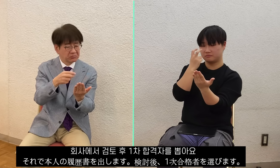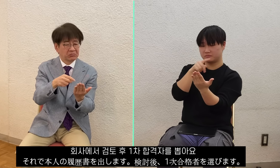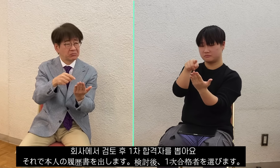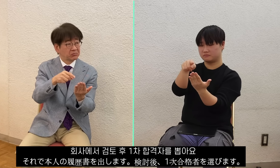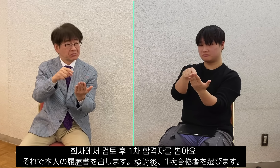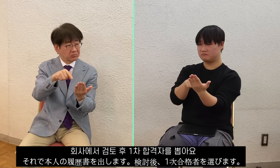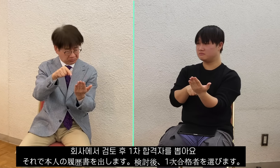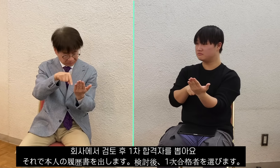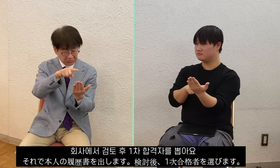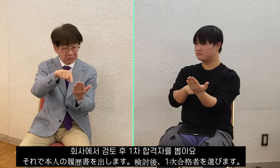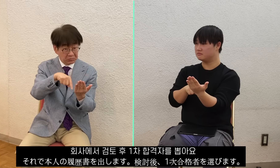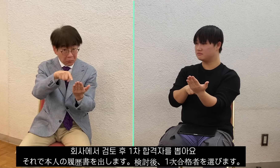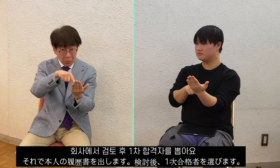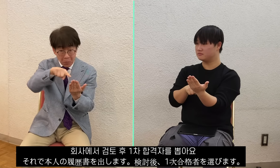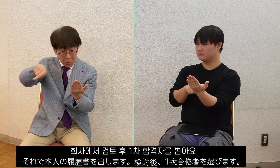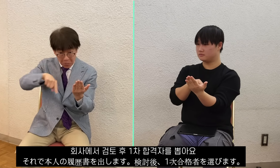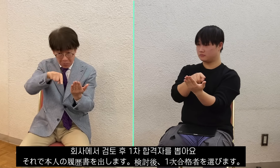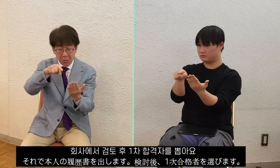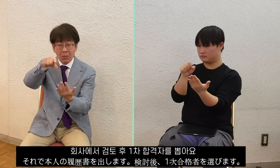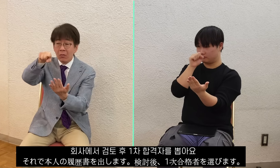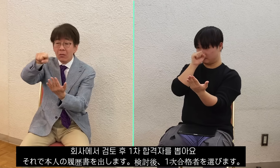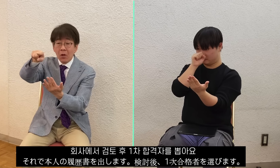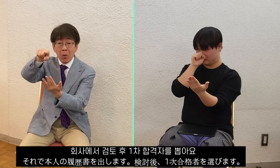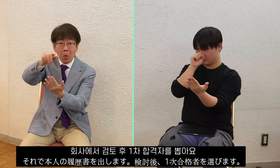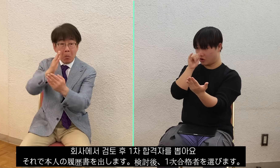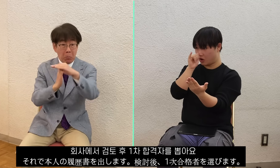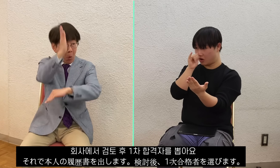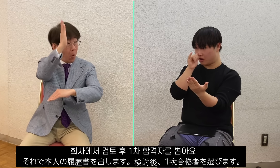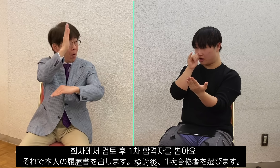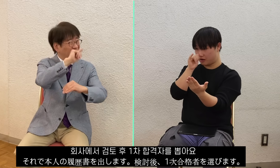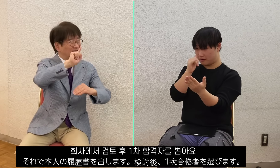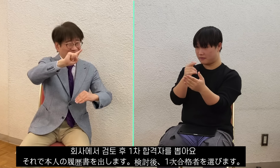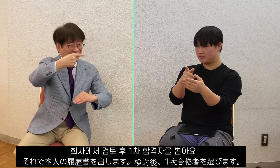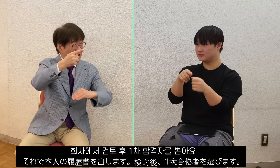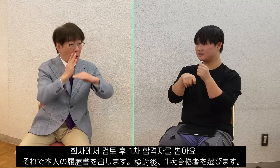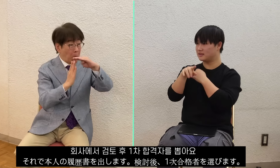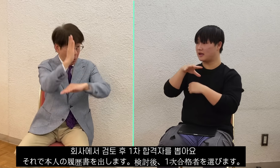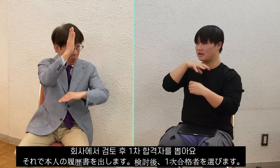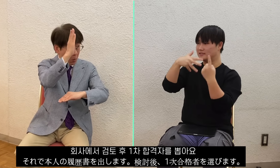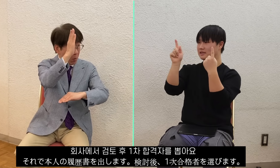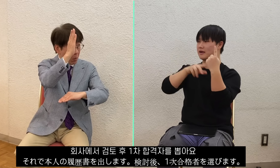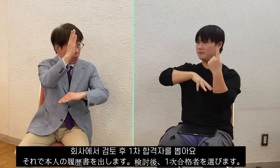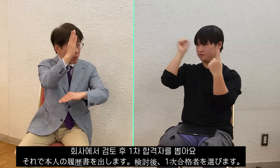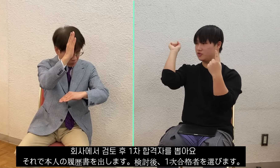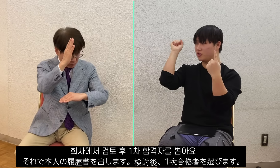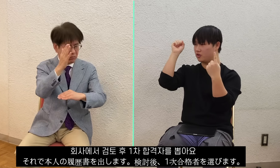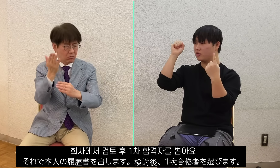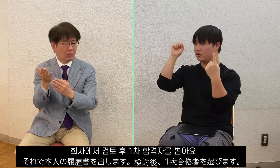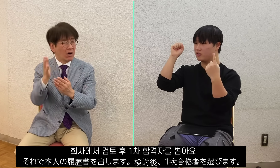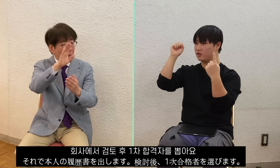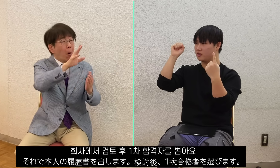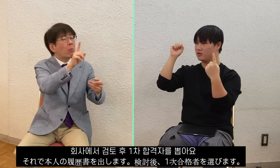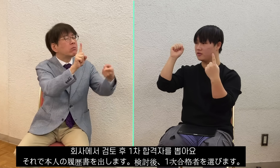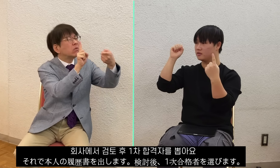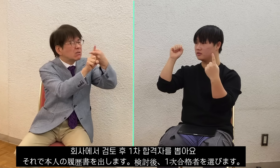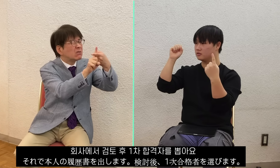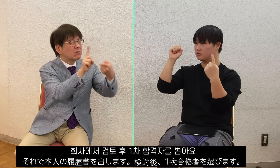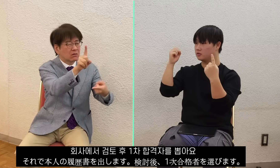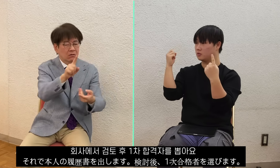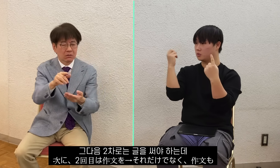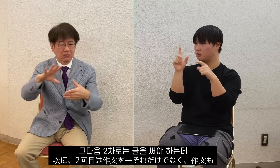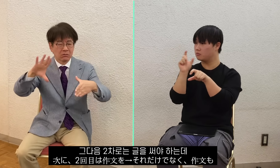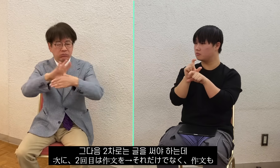the company reviews it and selects the first successful candidates.